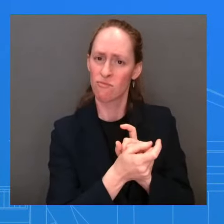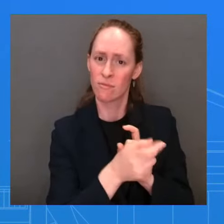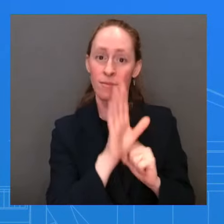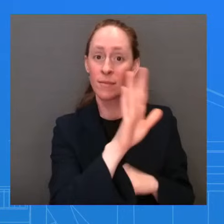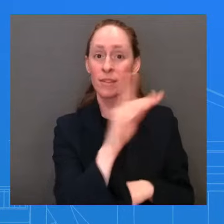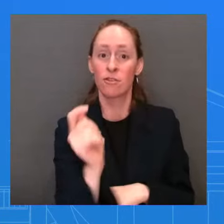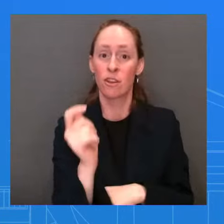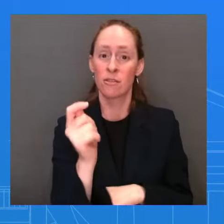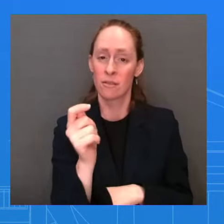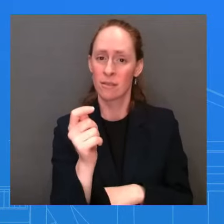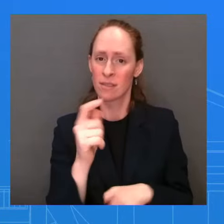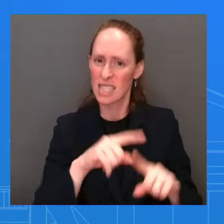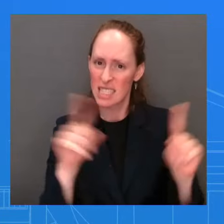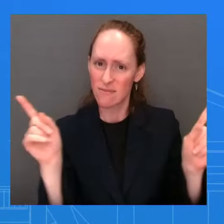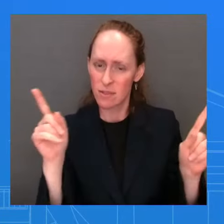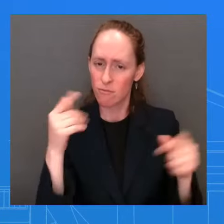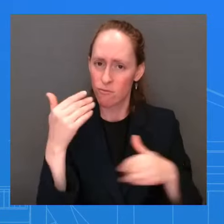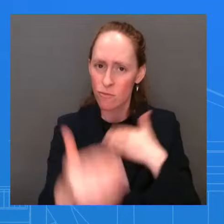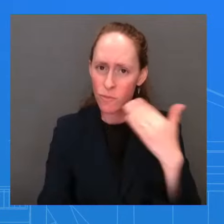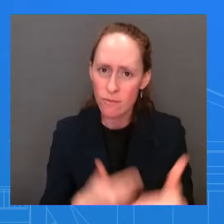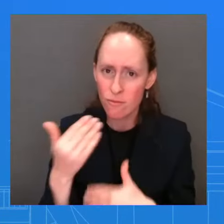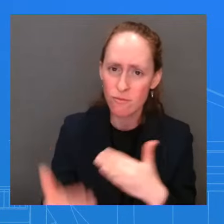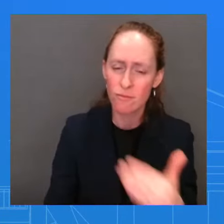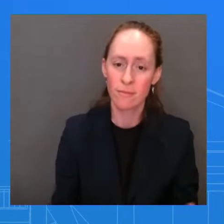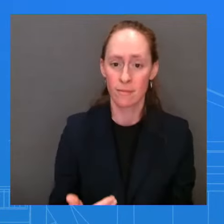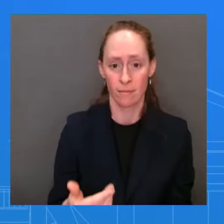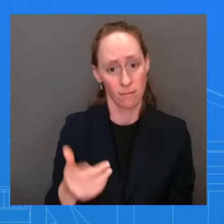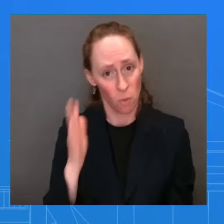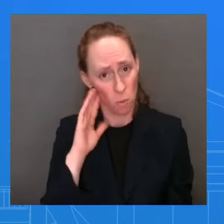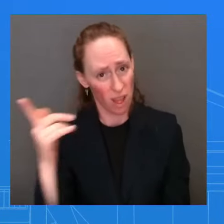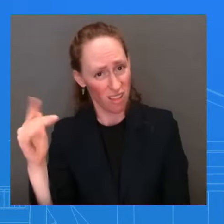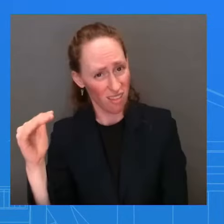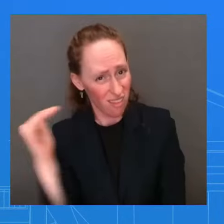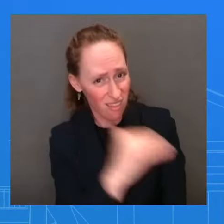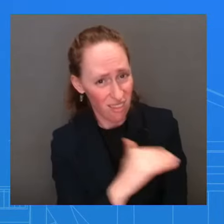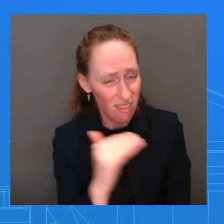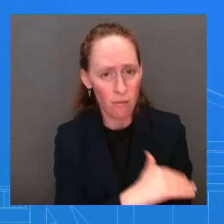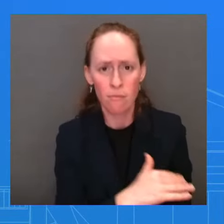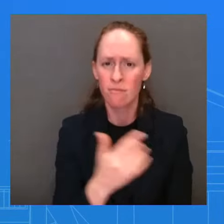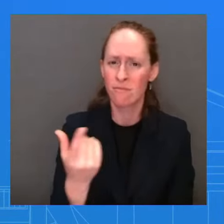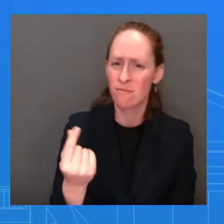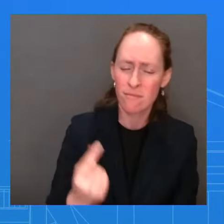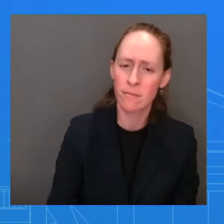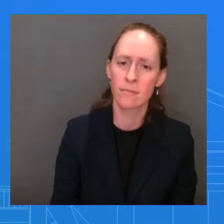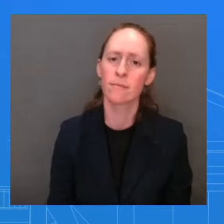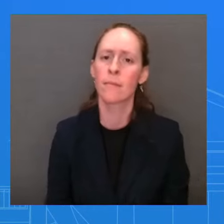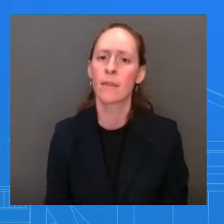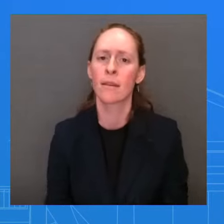Ms. Jean-Pierre: So I think we've been, publicly and privately, pretty consistent on --